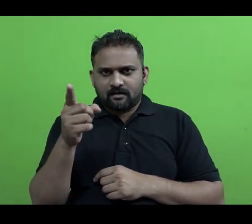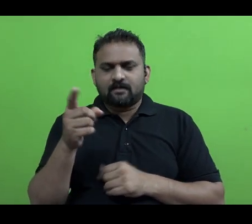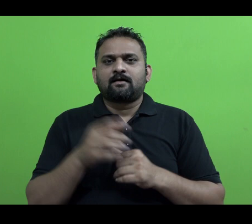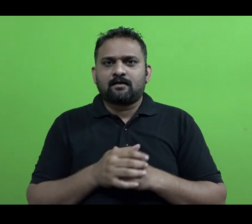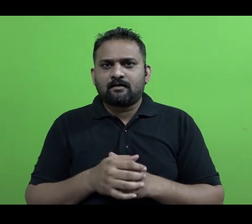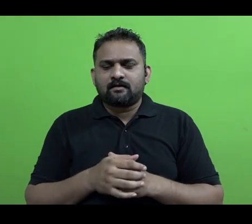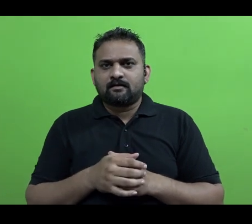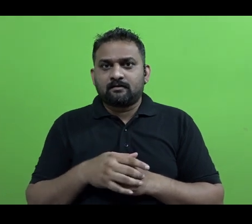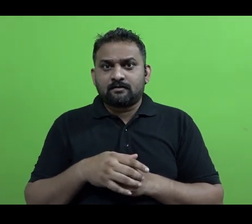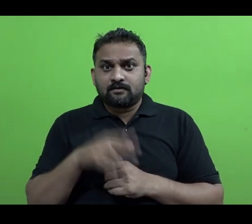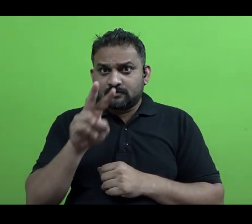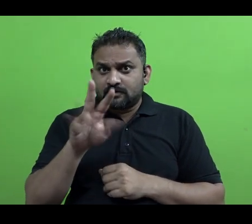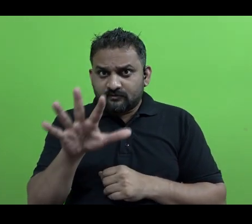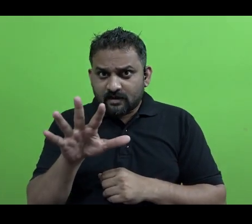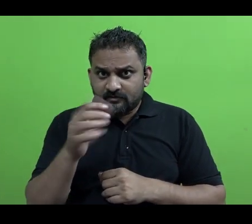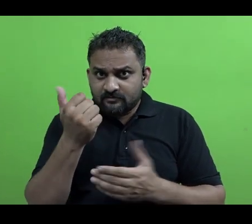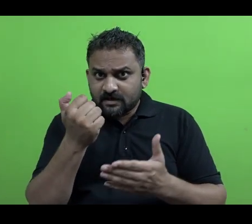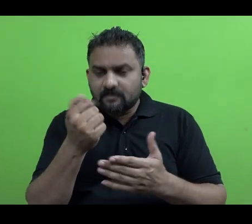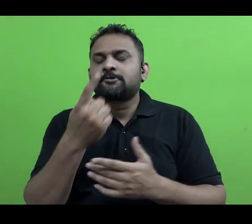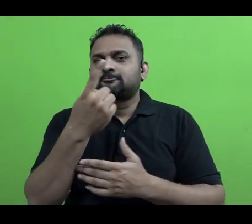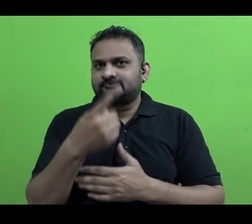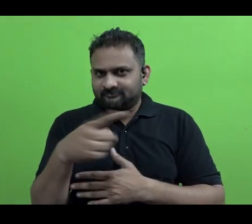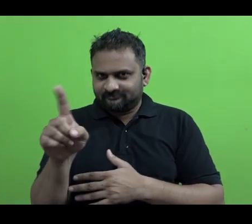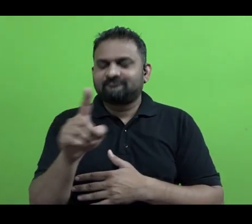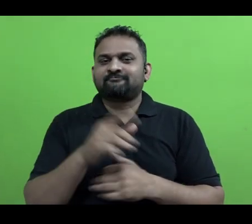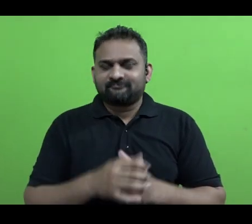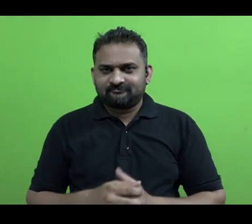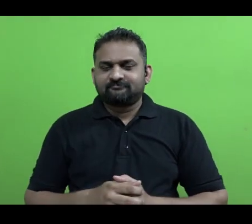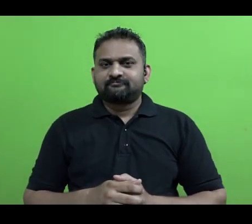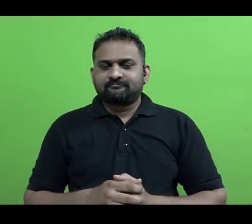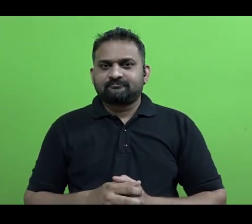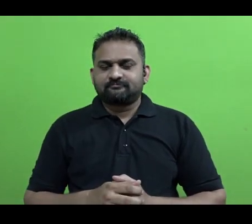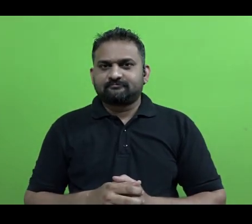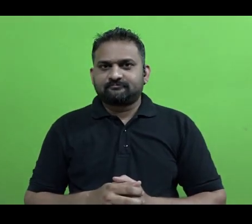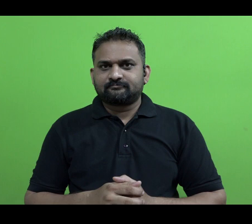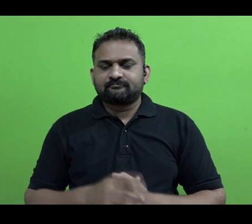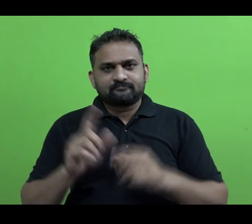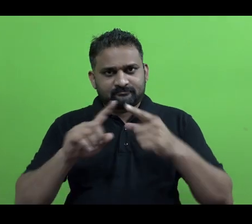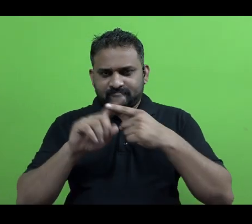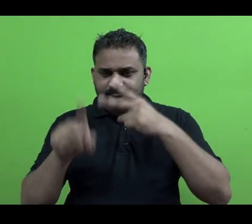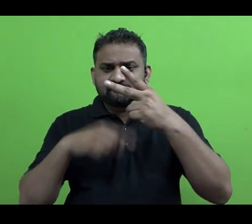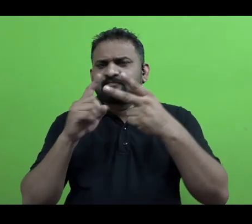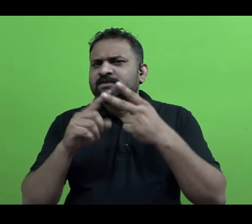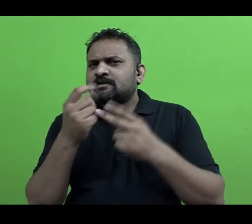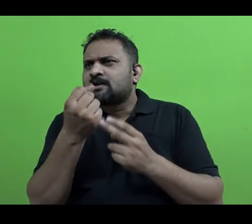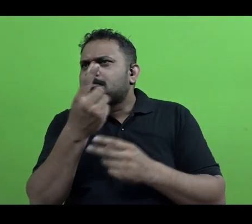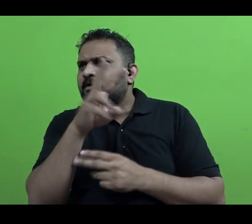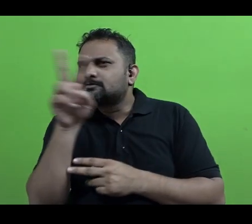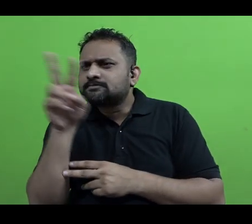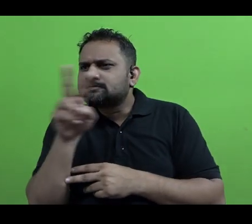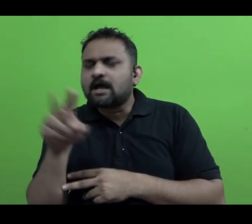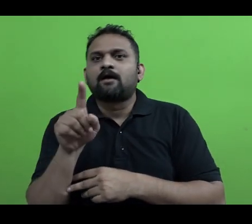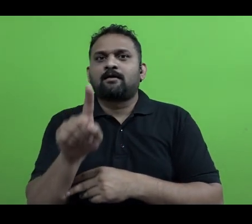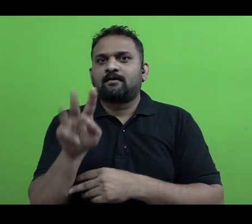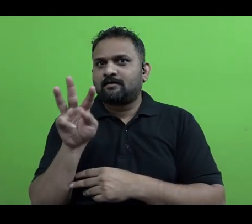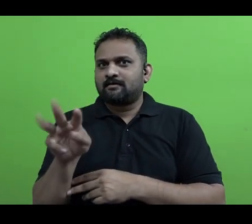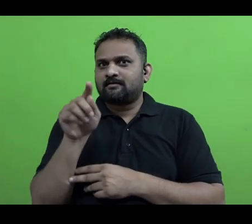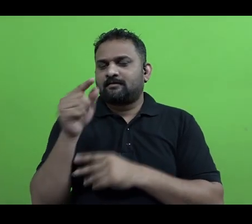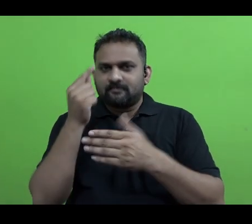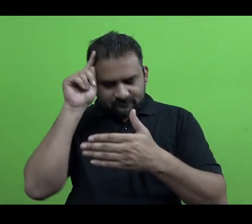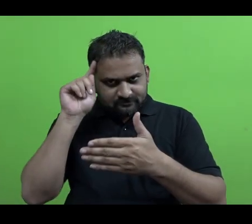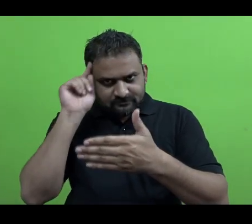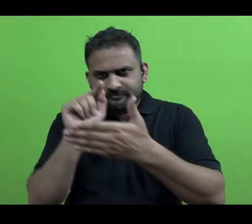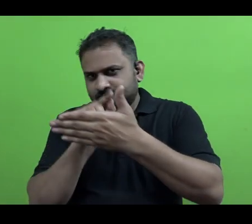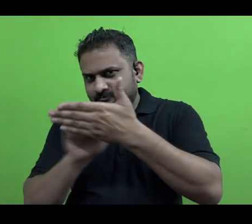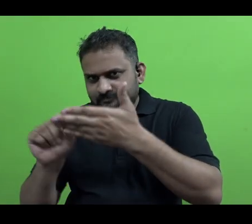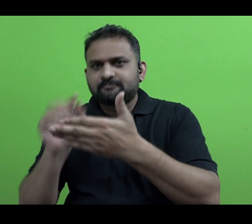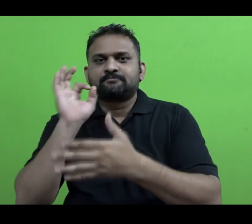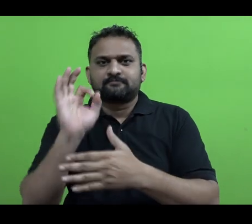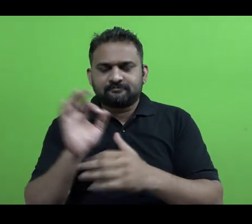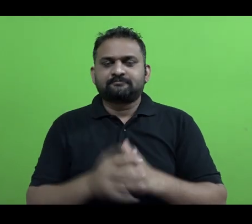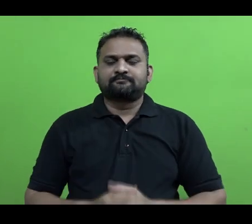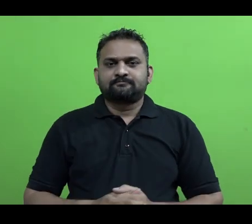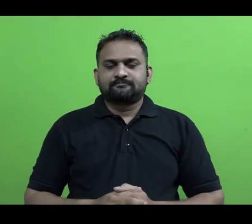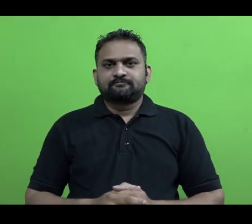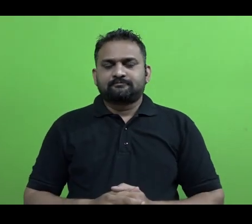is and if you said 25 pens you're correct and the second number is 13 pens, yes.